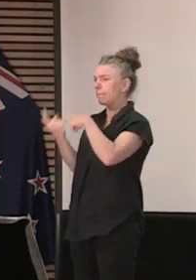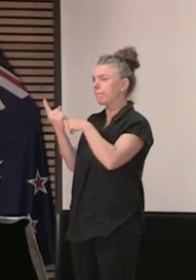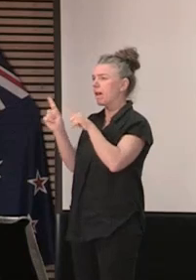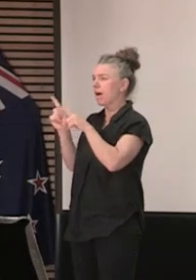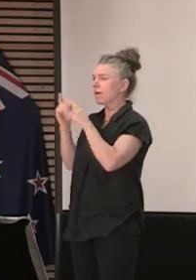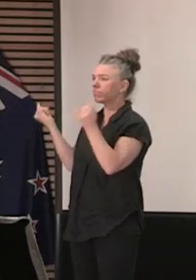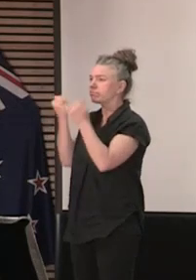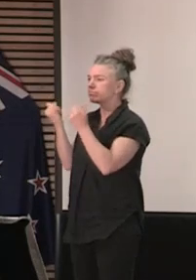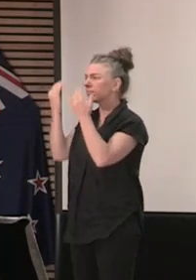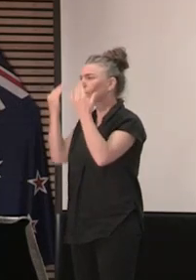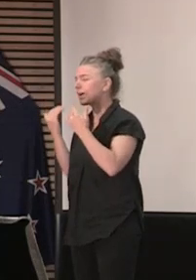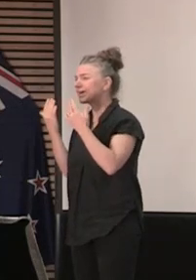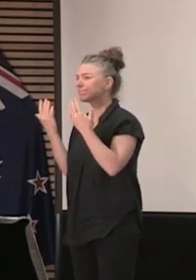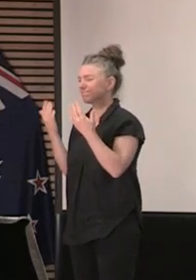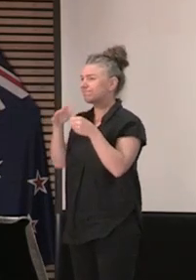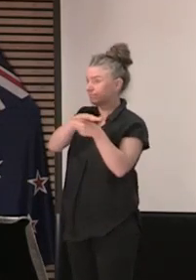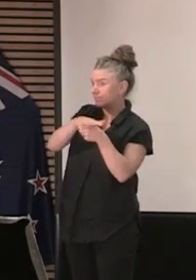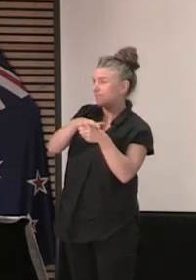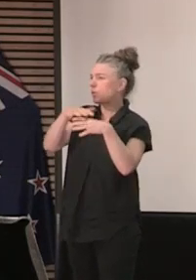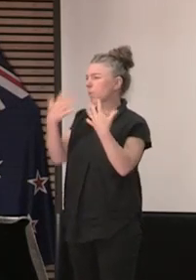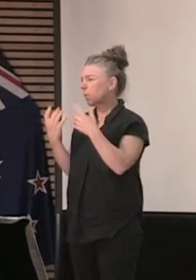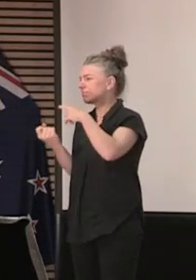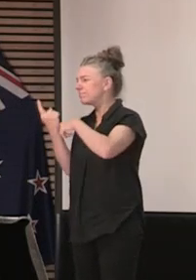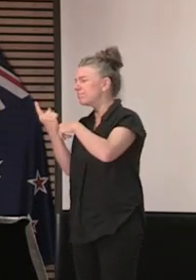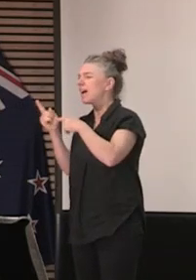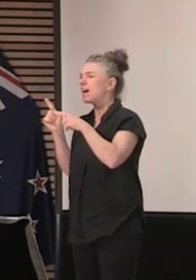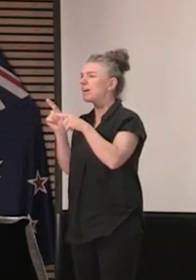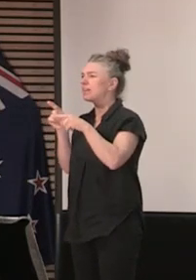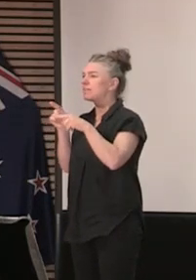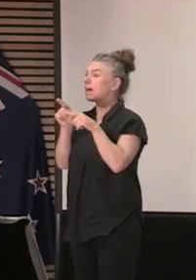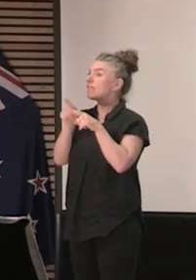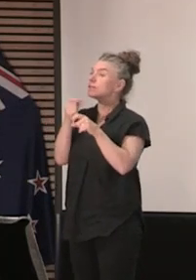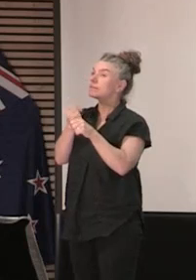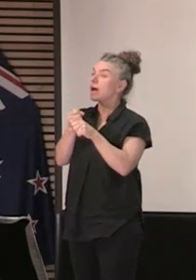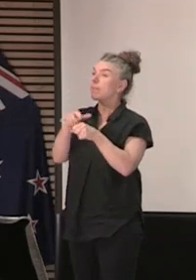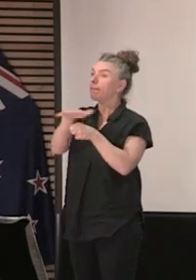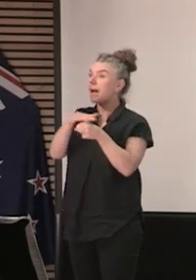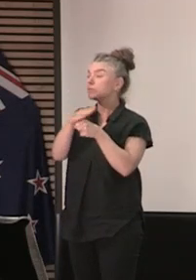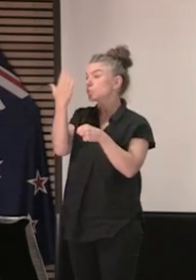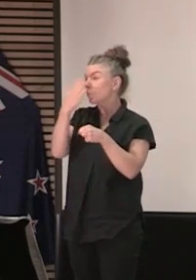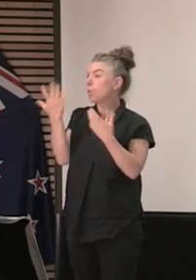event, or in a particular. . location like a workplace or a. school, there is the potential.